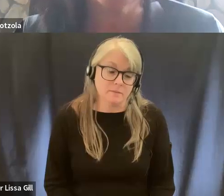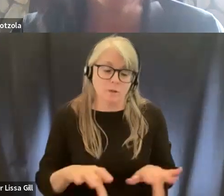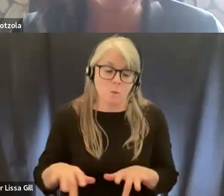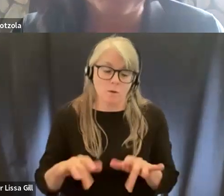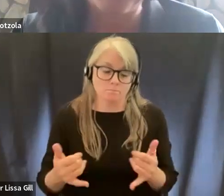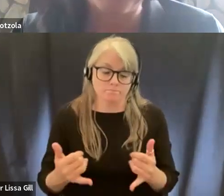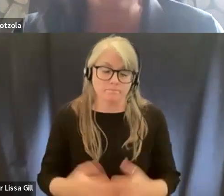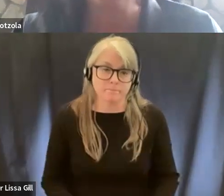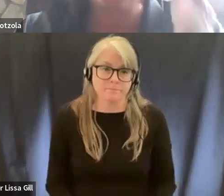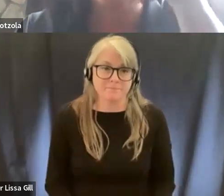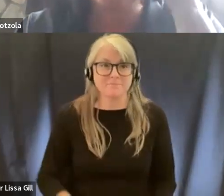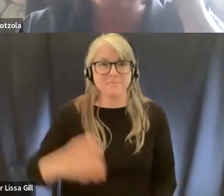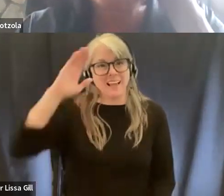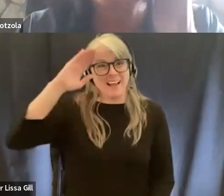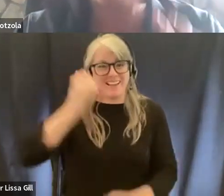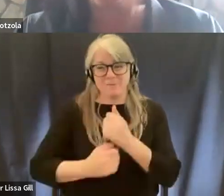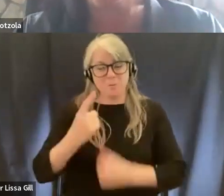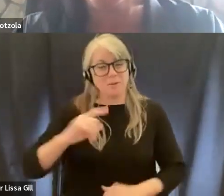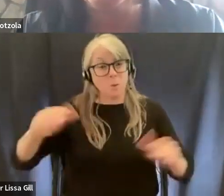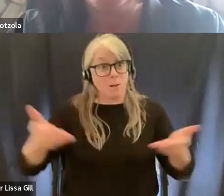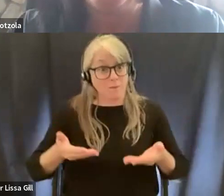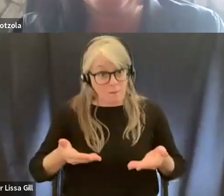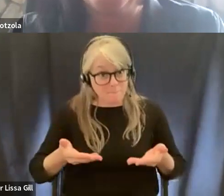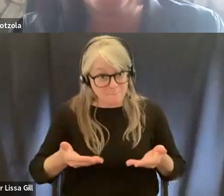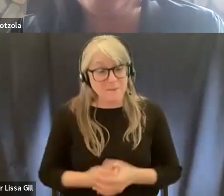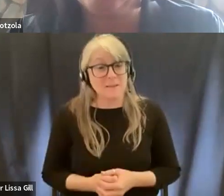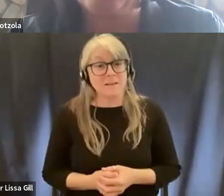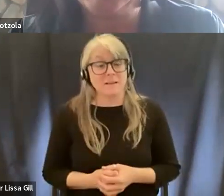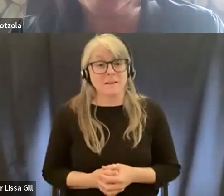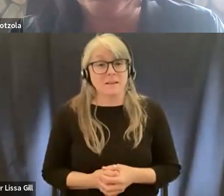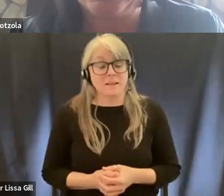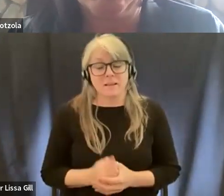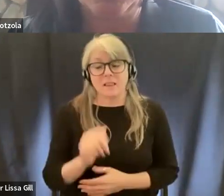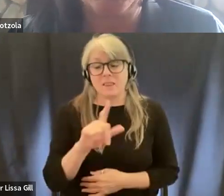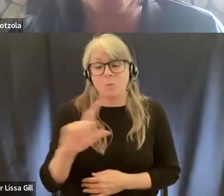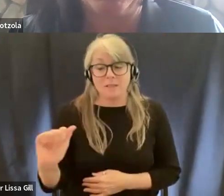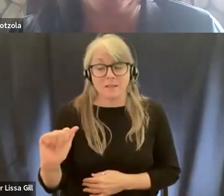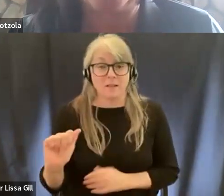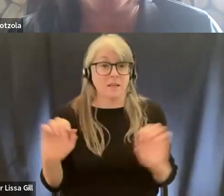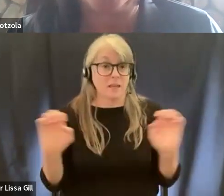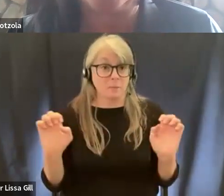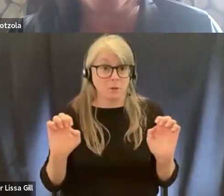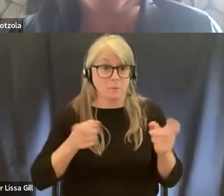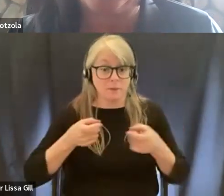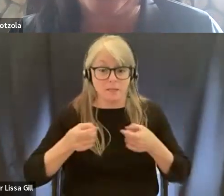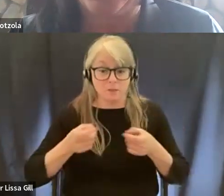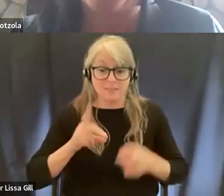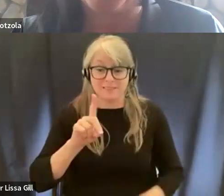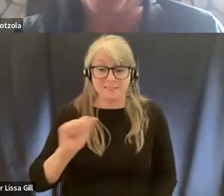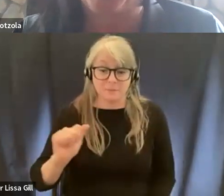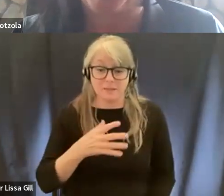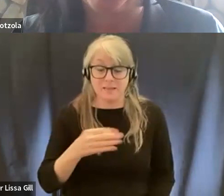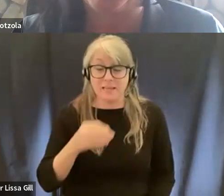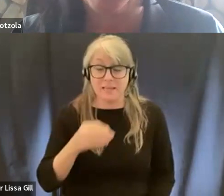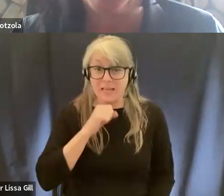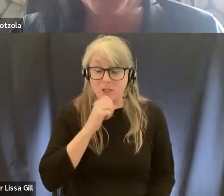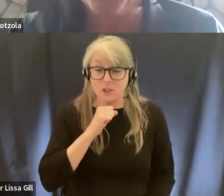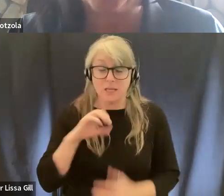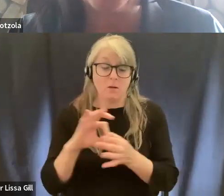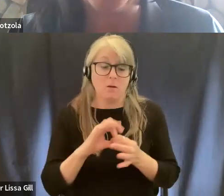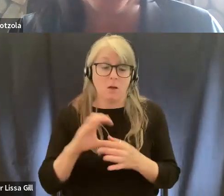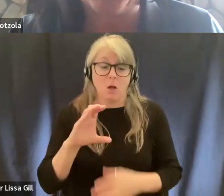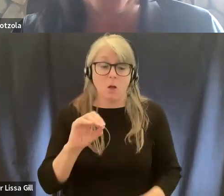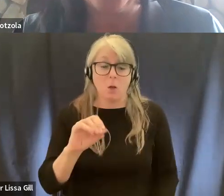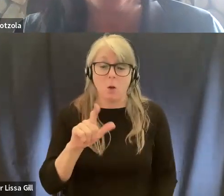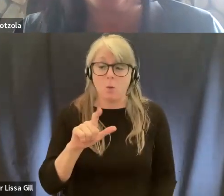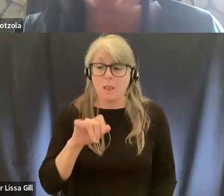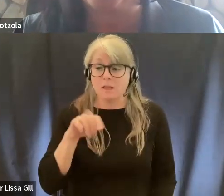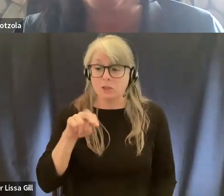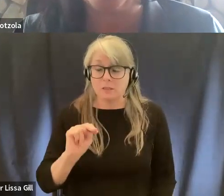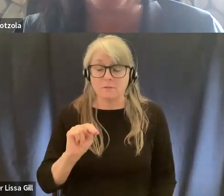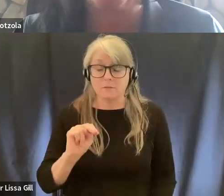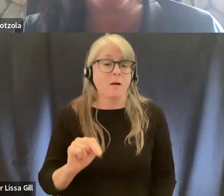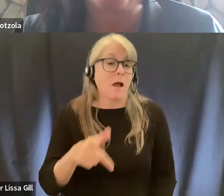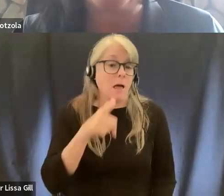Hi everyone, welcome to the Louisiana Emergency Management Disability and Aging Coalition, Lunch and Learn for the month of September.